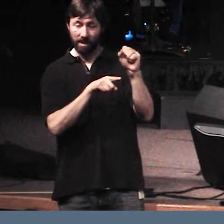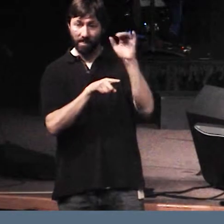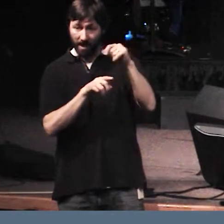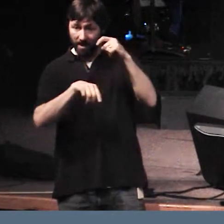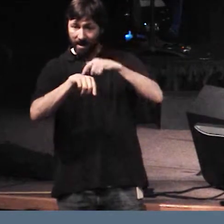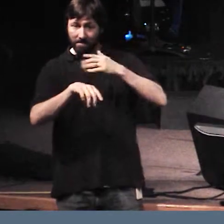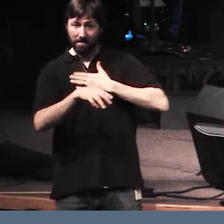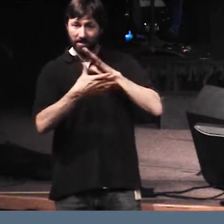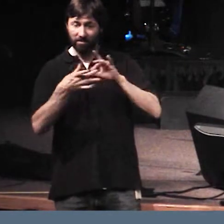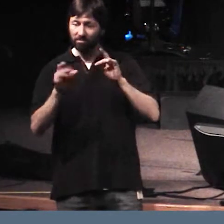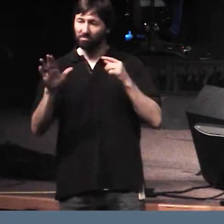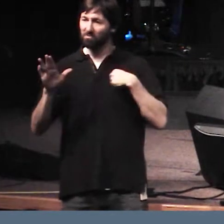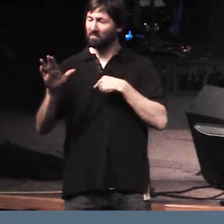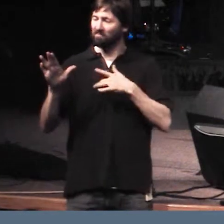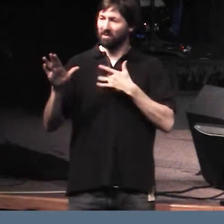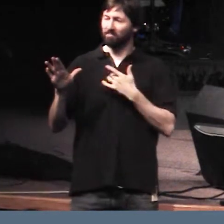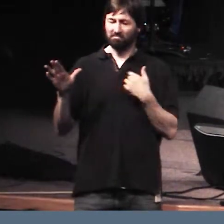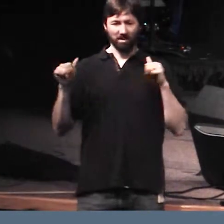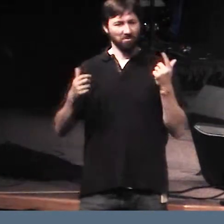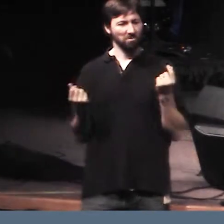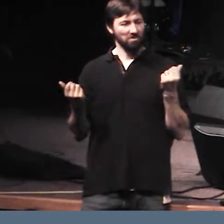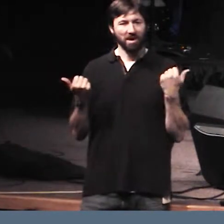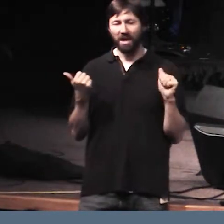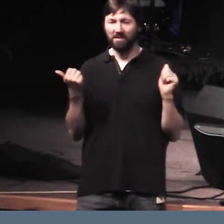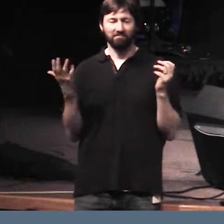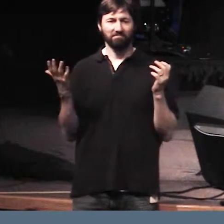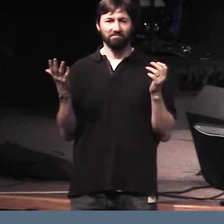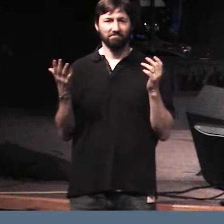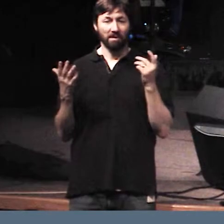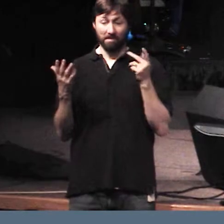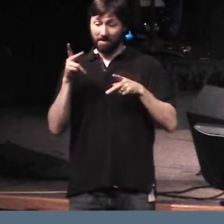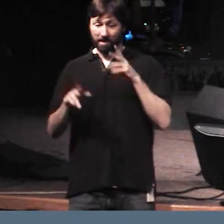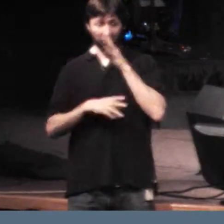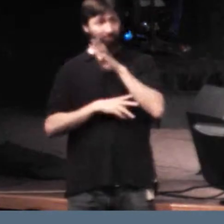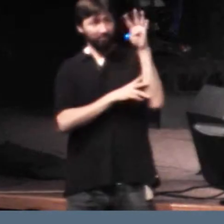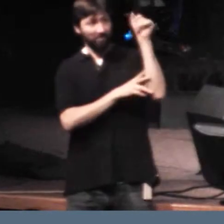when moral relativism when people are just is doing whatever they want They turn their back on God when there is